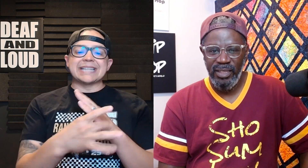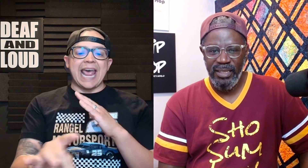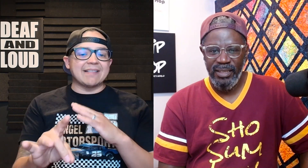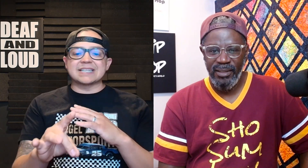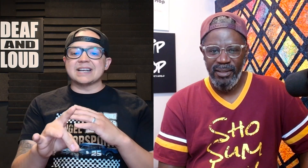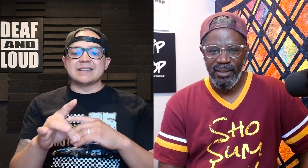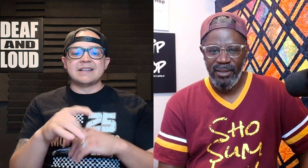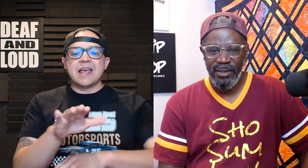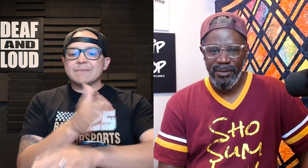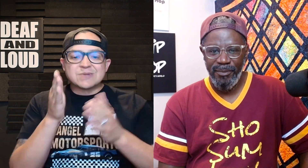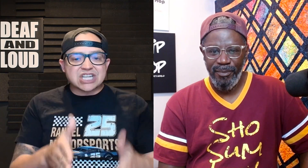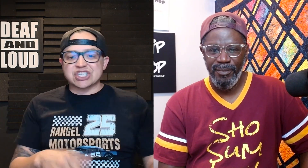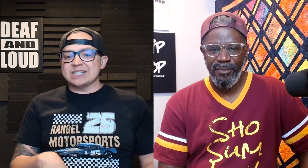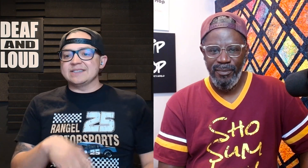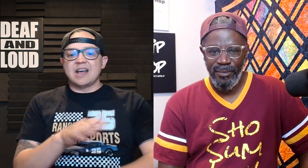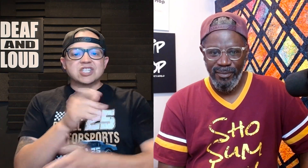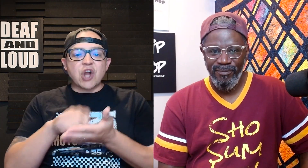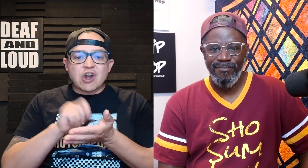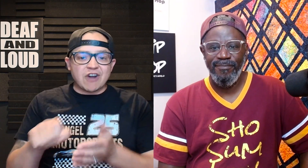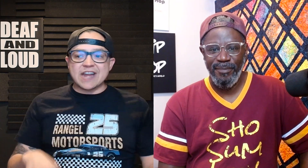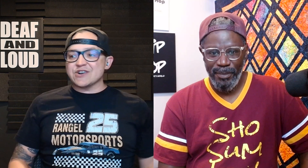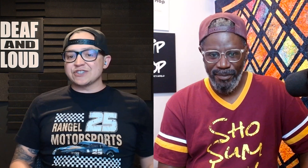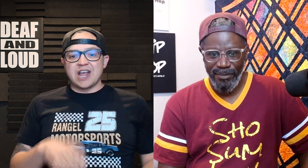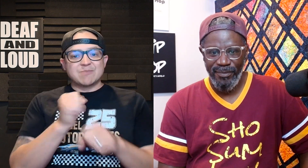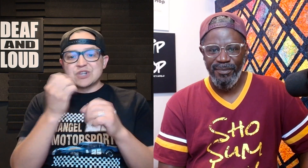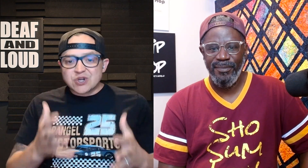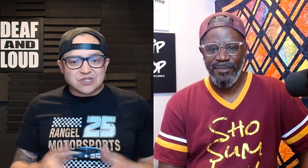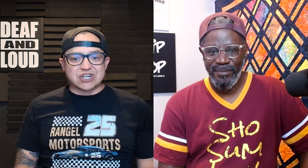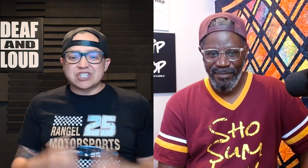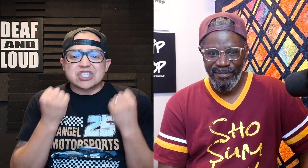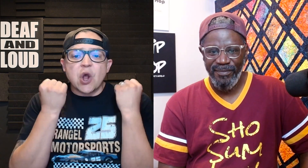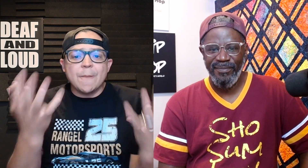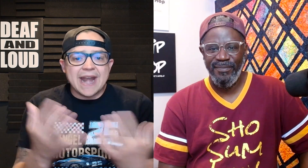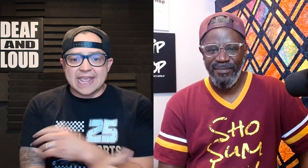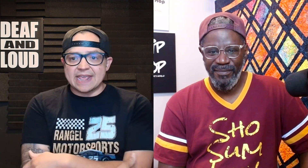talented musicians, songwriters, producers, there are so many.